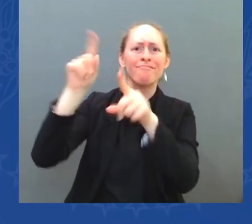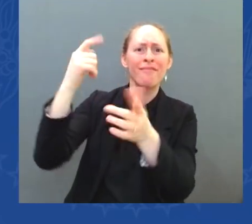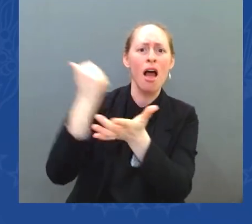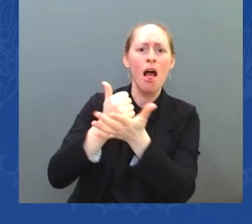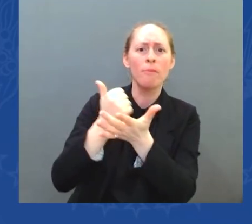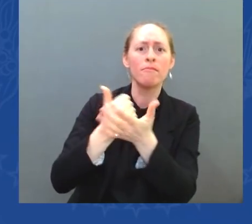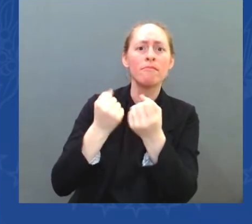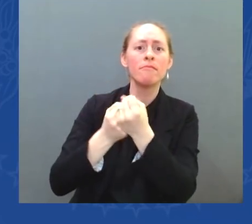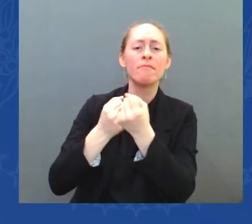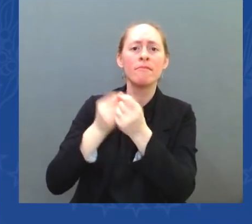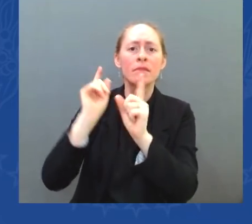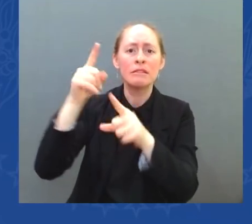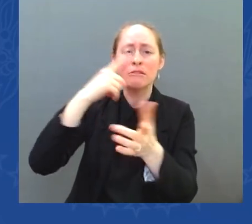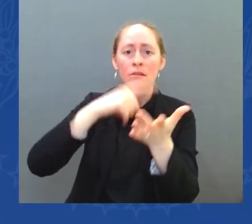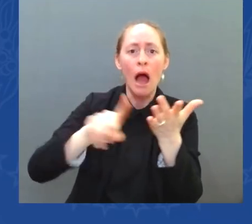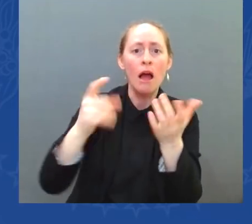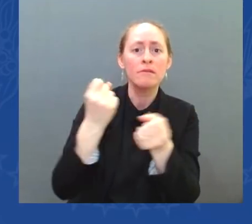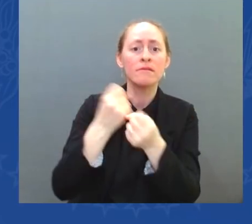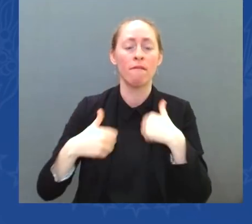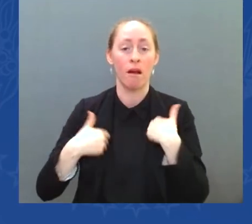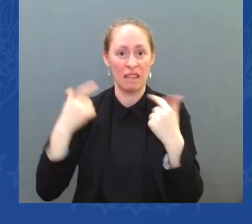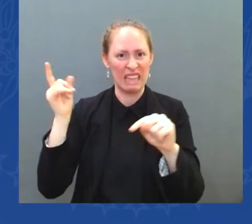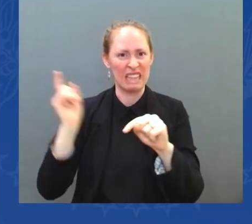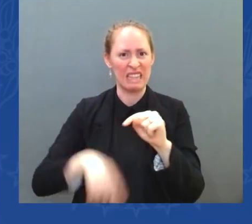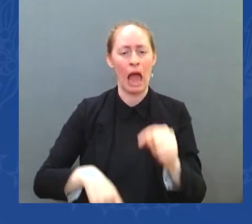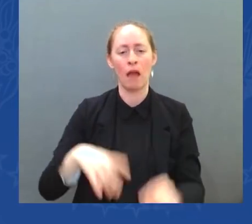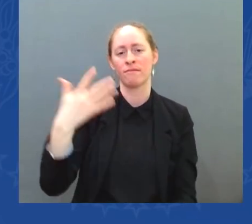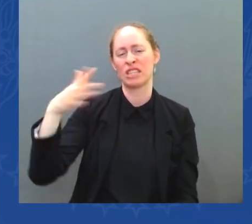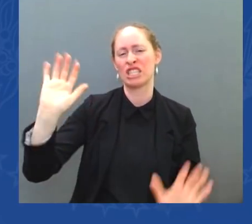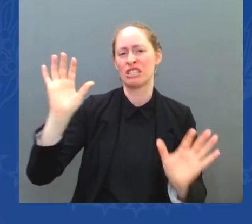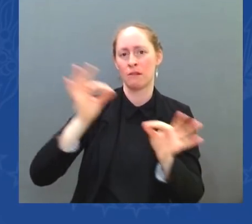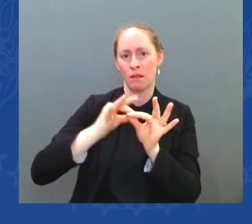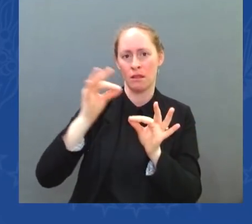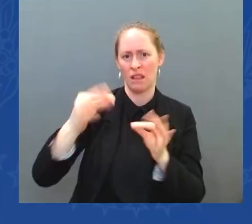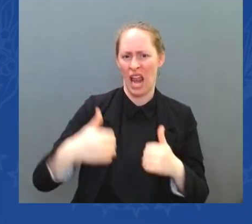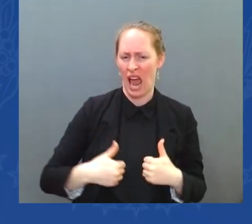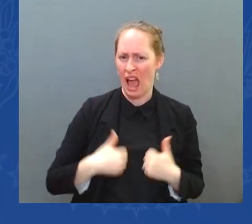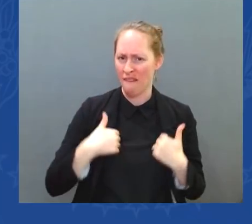Cindy can cite it for you -- the statistics are: You get in an accident in a rural area,